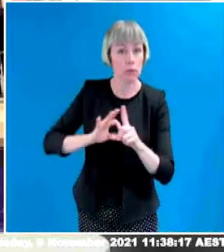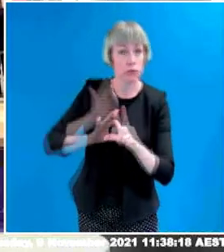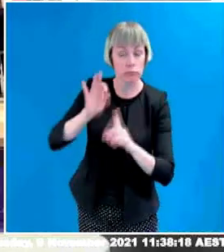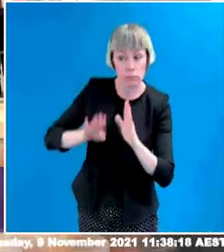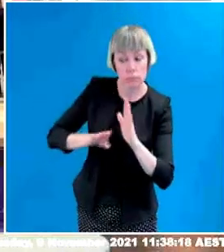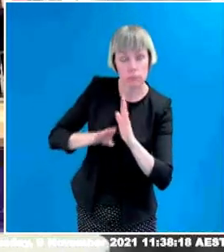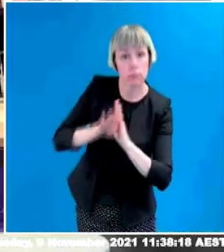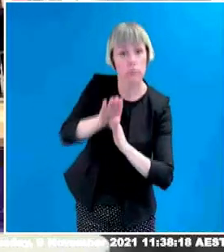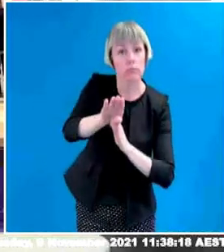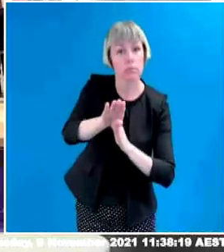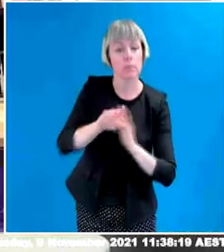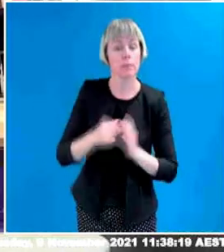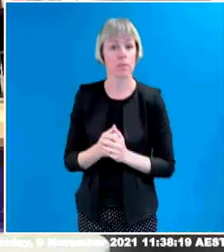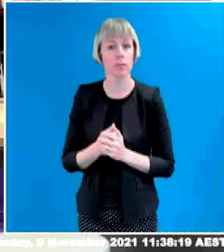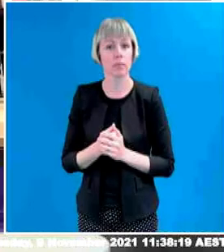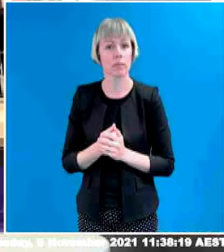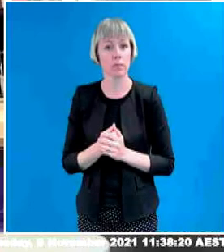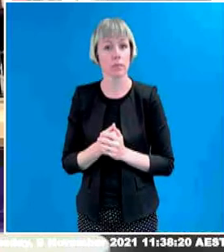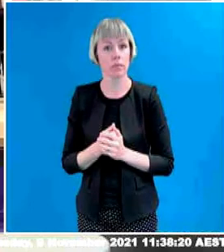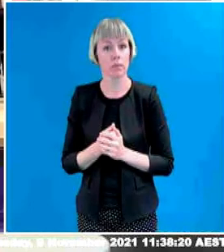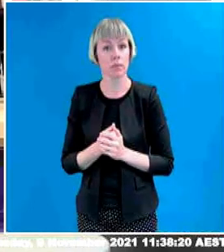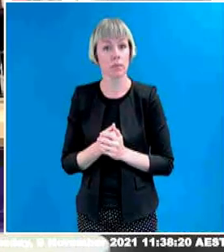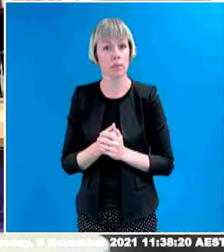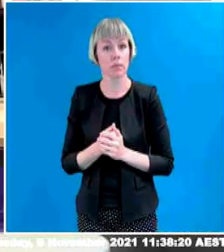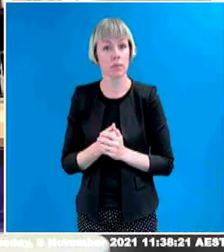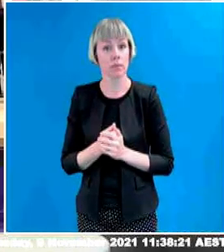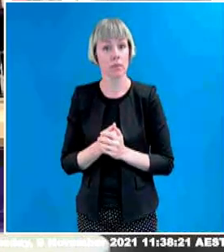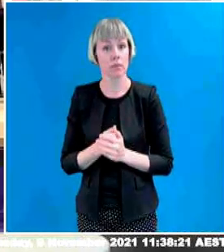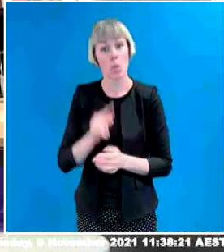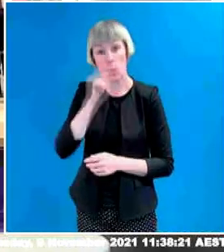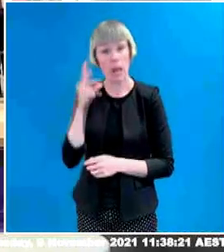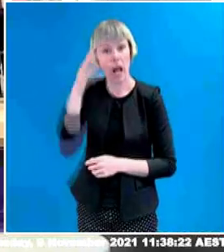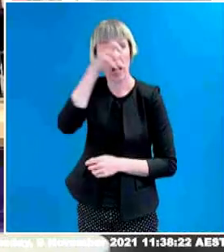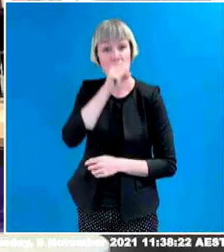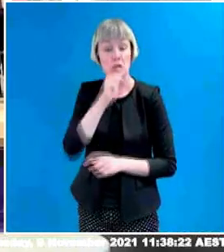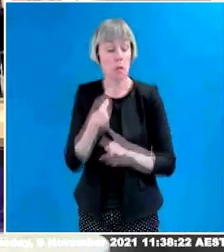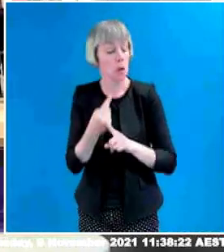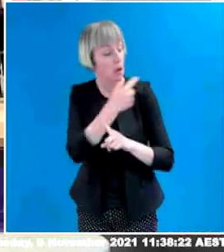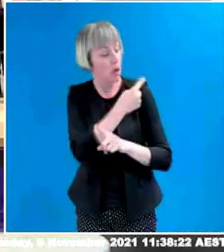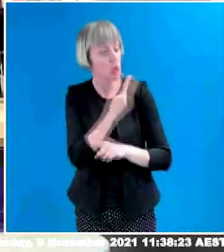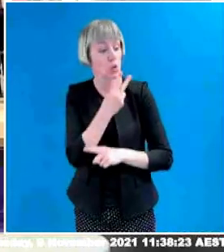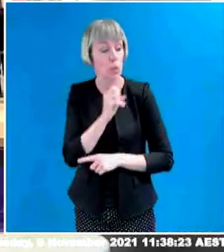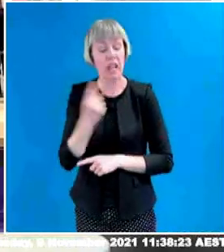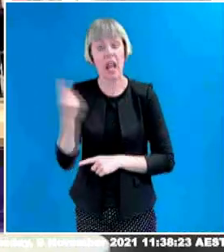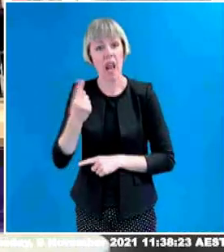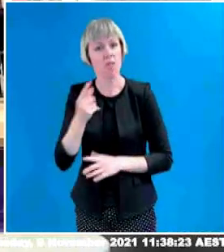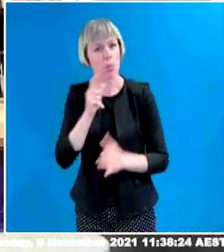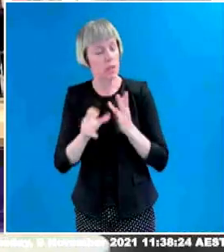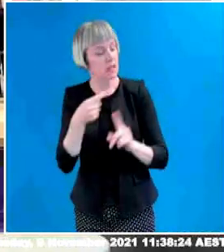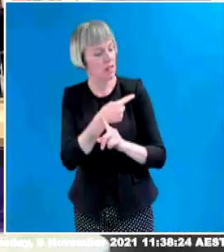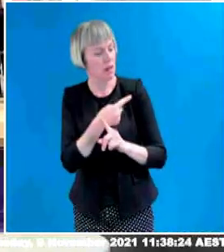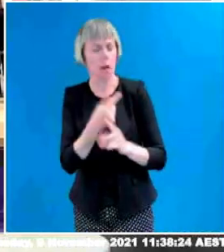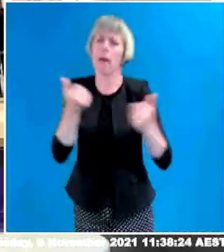We shouldn't then accept something that was adopted in 2011 as the standard. We need to now look at how we can do it better.